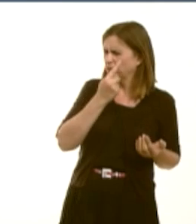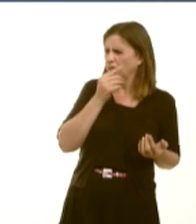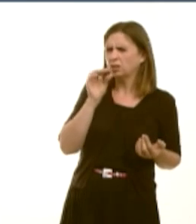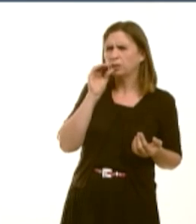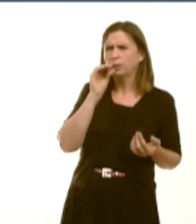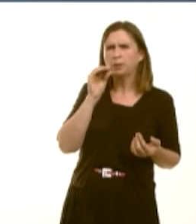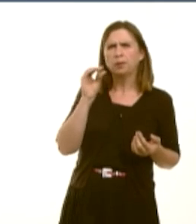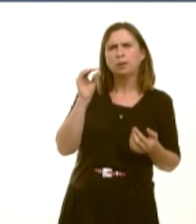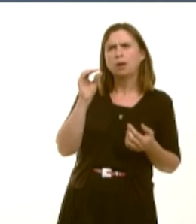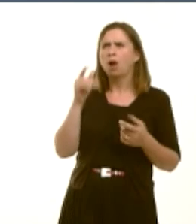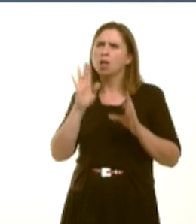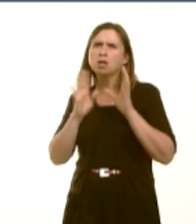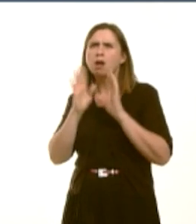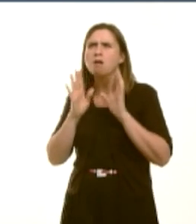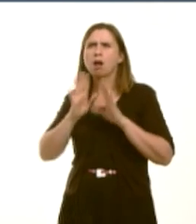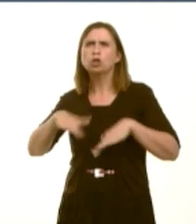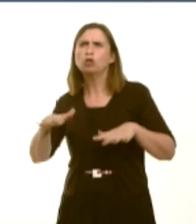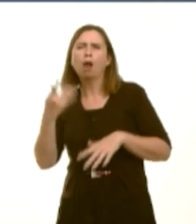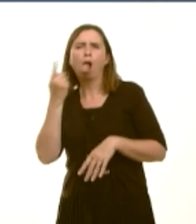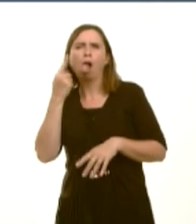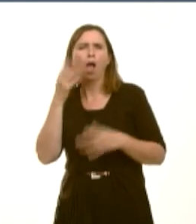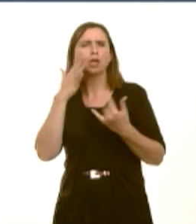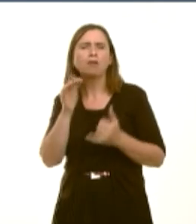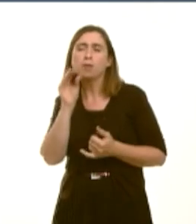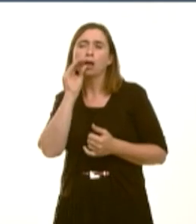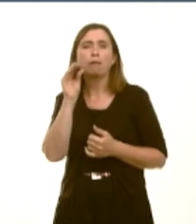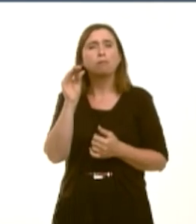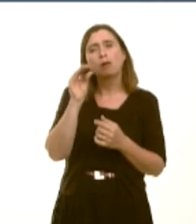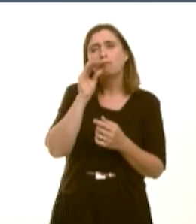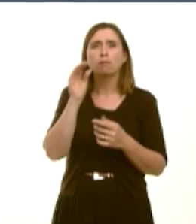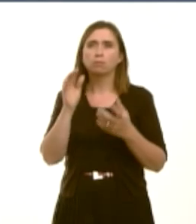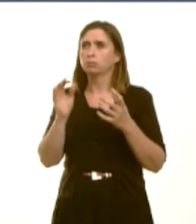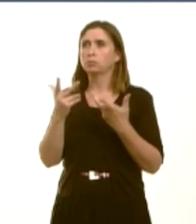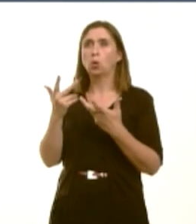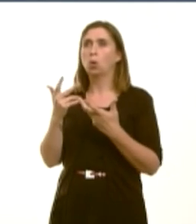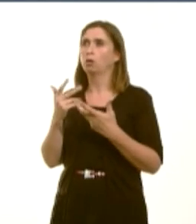experimented with by children or non-smokers. But, itís not just Tenovus who are against